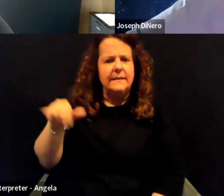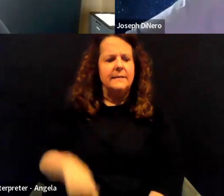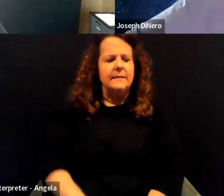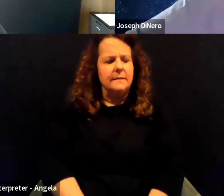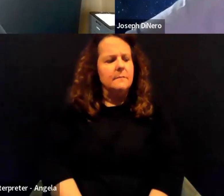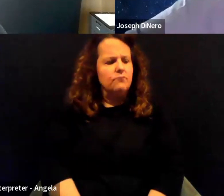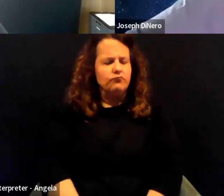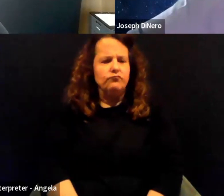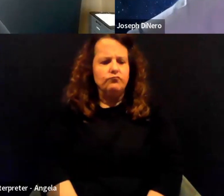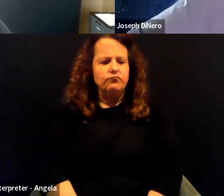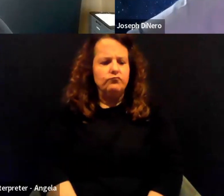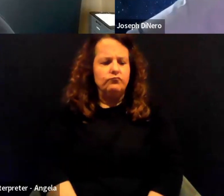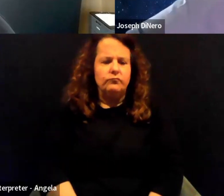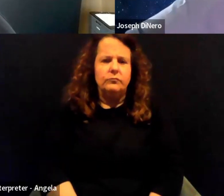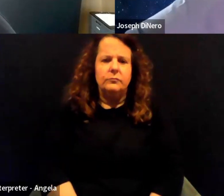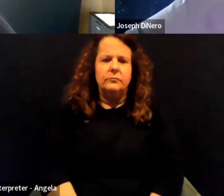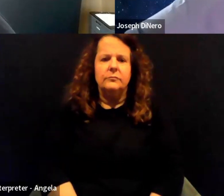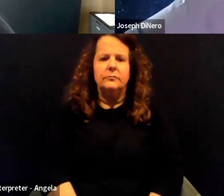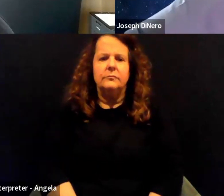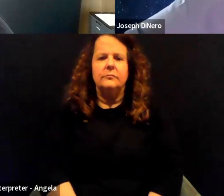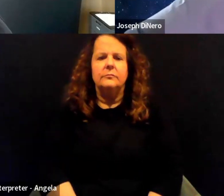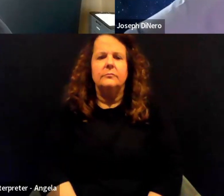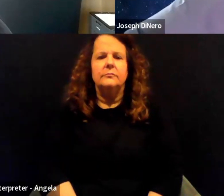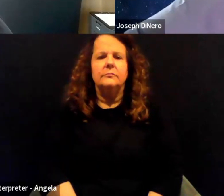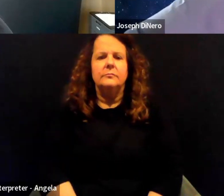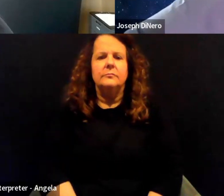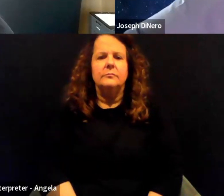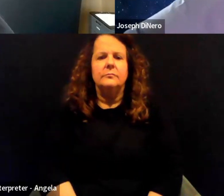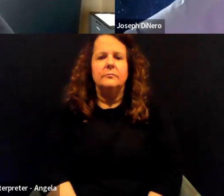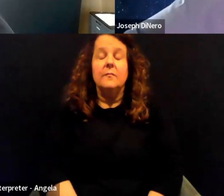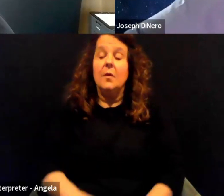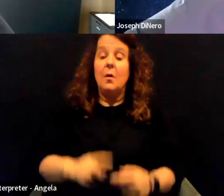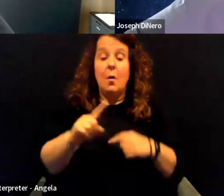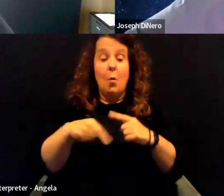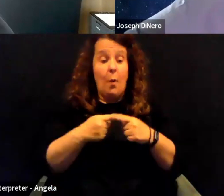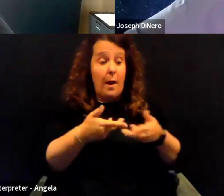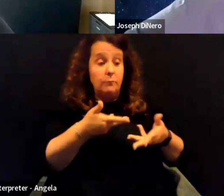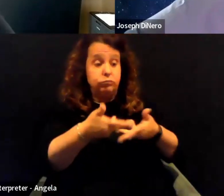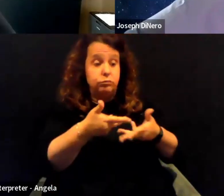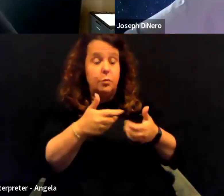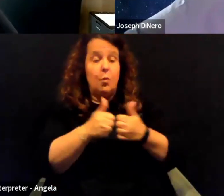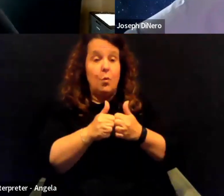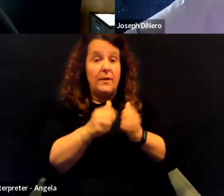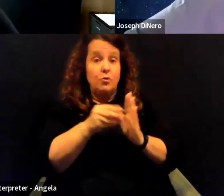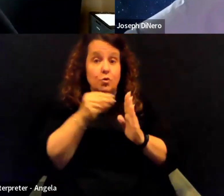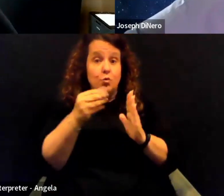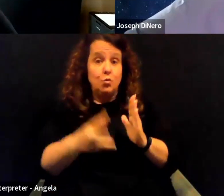You know, I, I was, went to college as , you